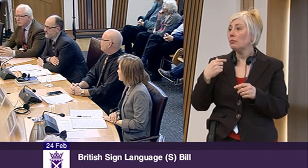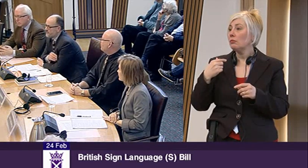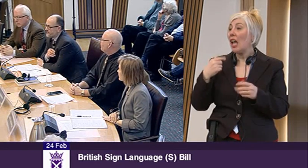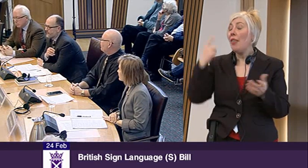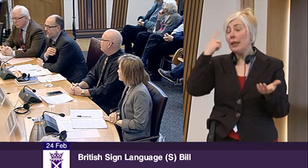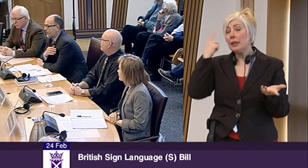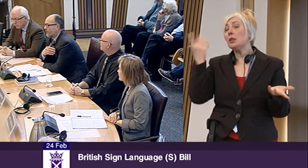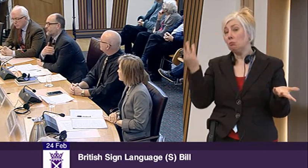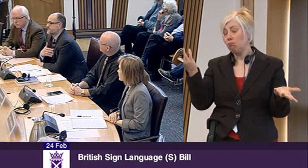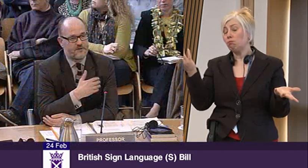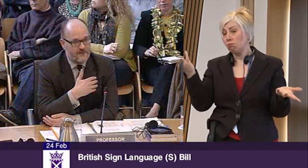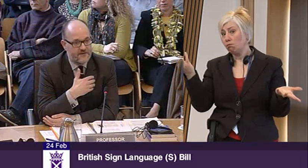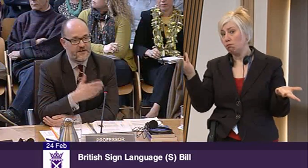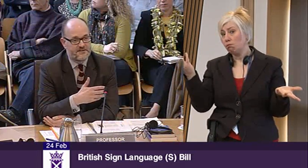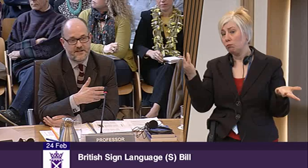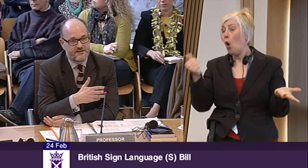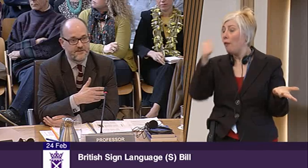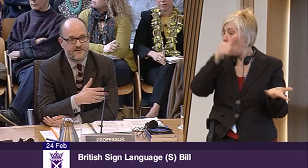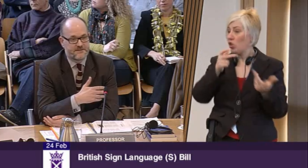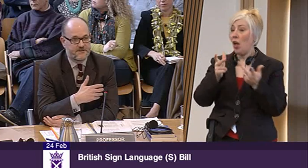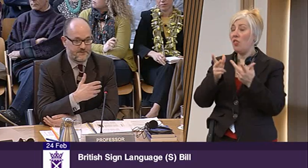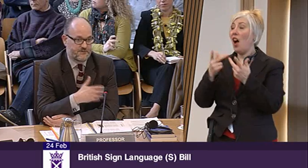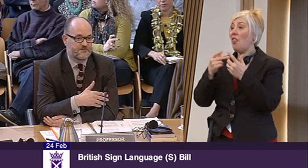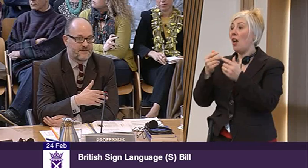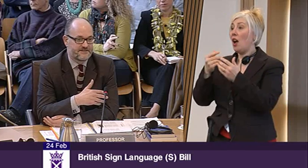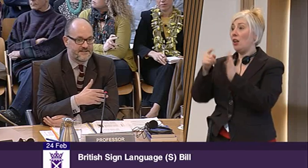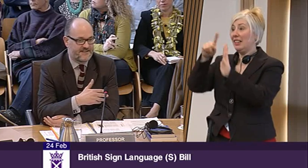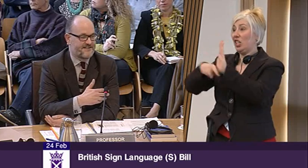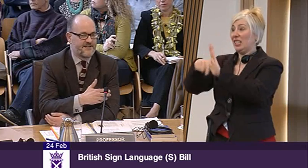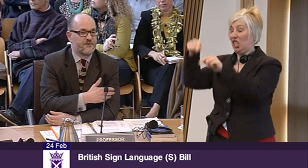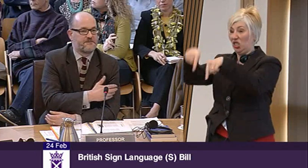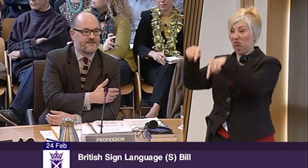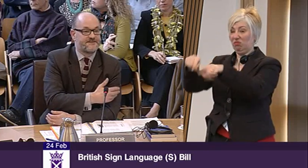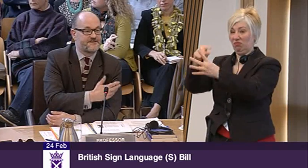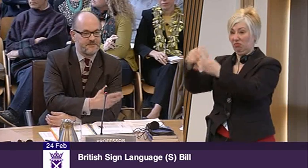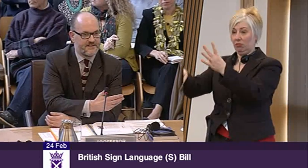Professor Turner: The other legislation that has been referred to today is not about to